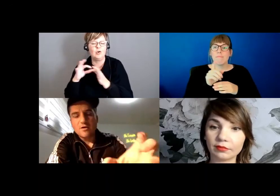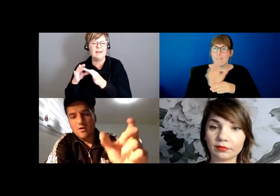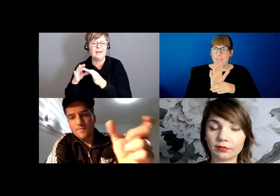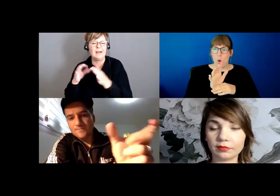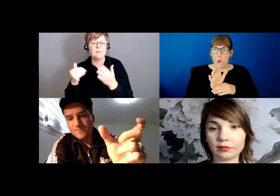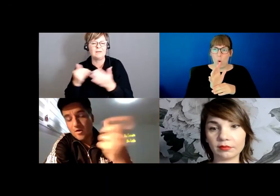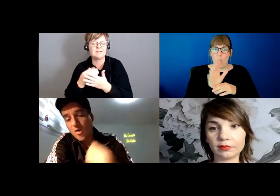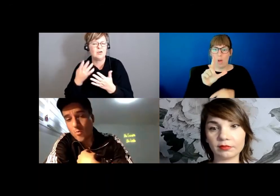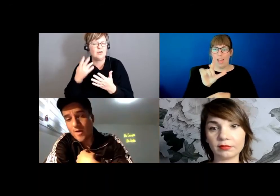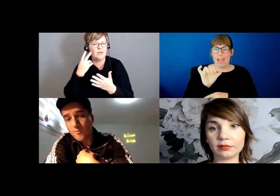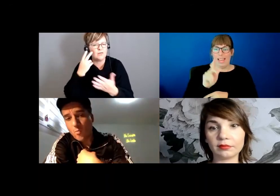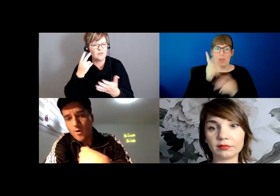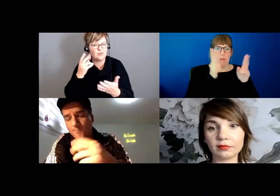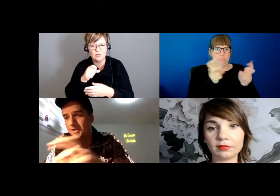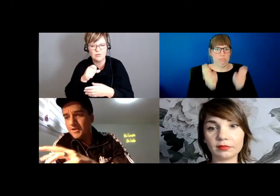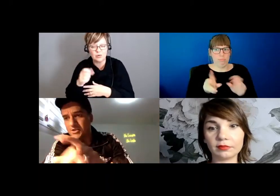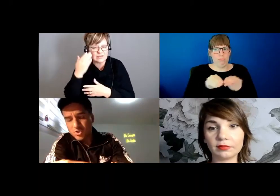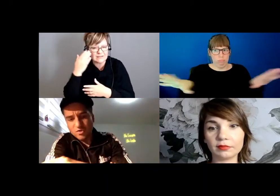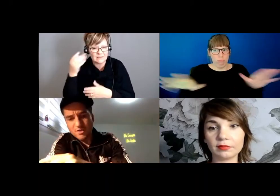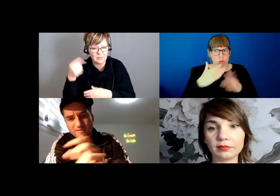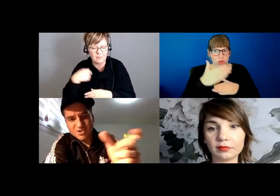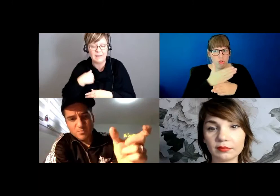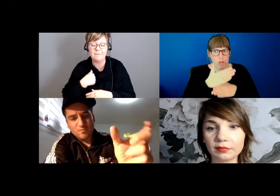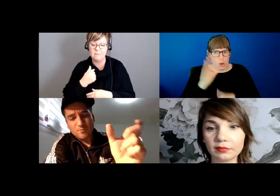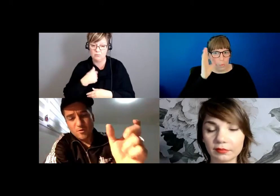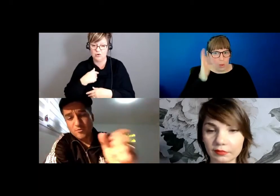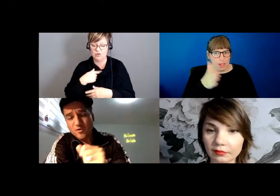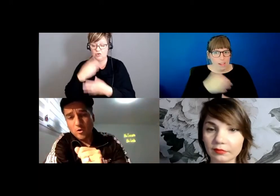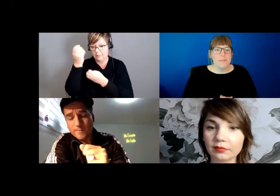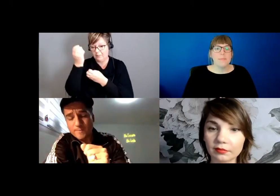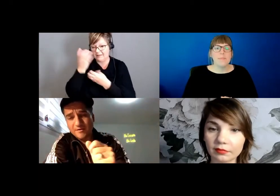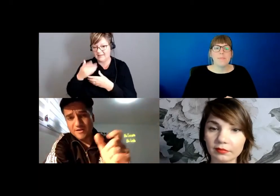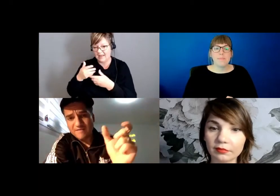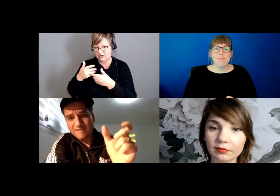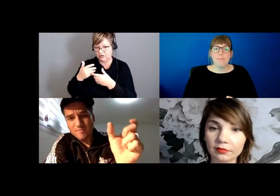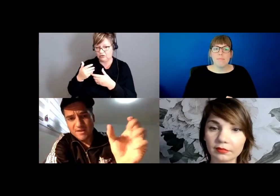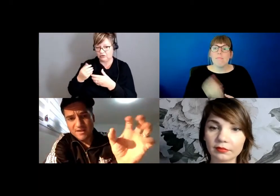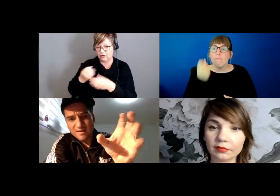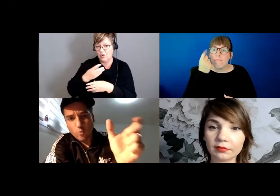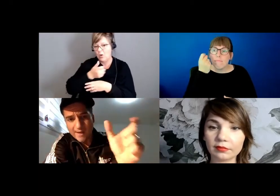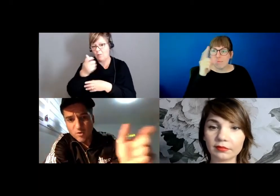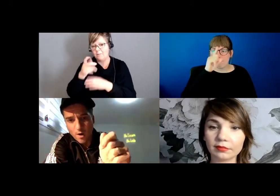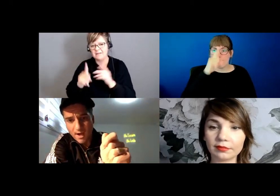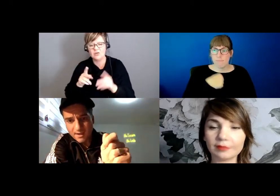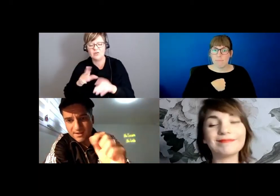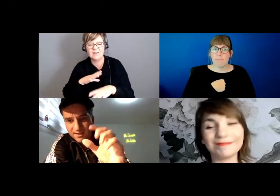I DON'T KNOW IF YOU GOT IT, BUT AT LEAST FOR ME, I GOT SOME MESSAGES FROM DIFFERENT PEOPLE.